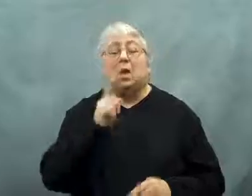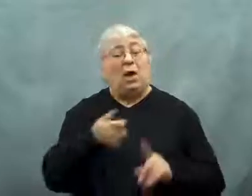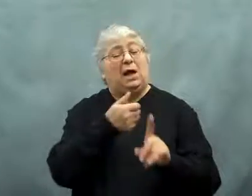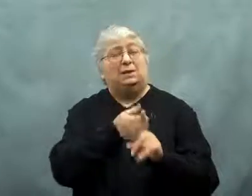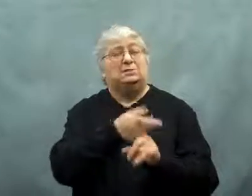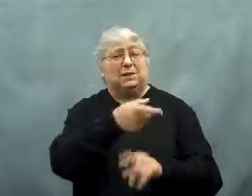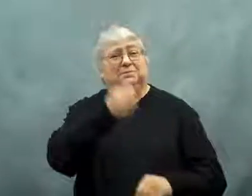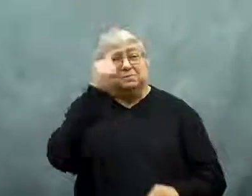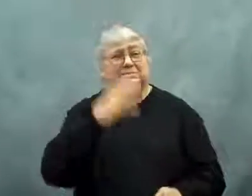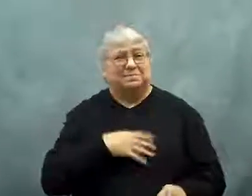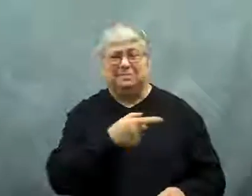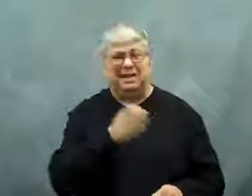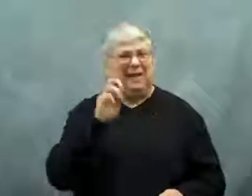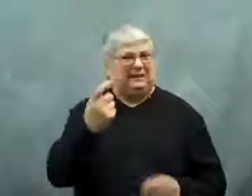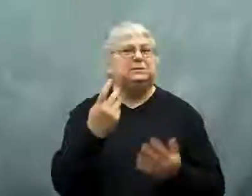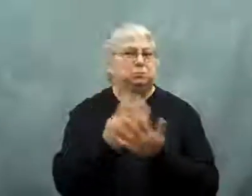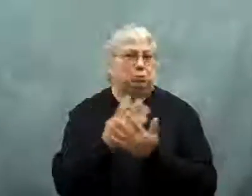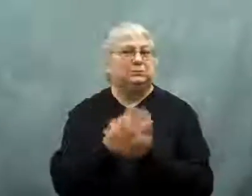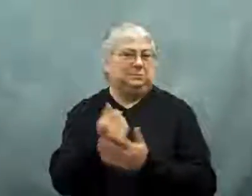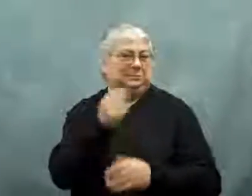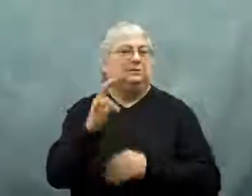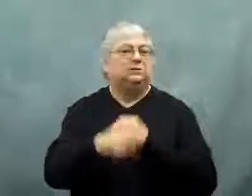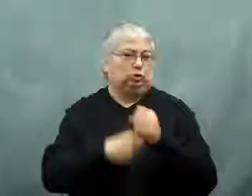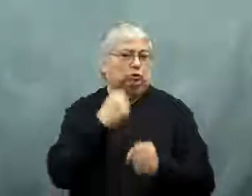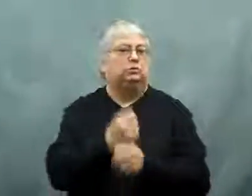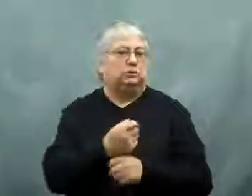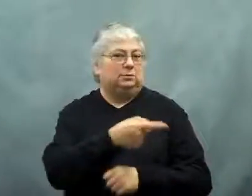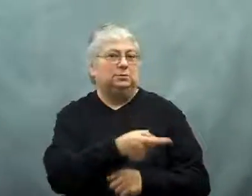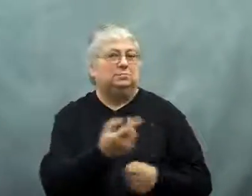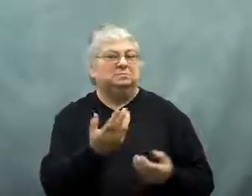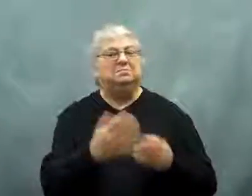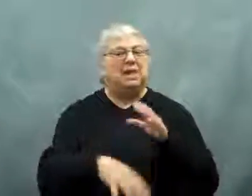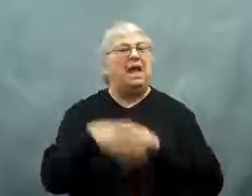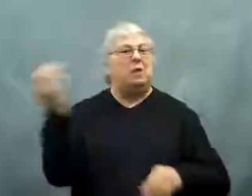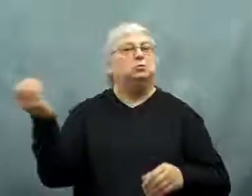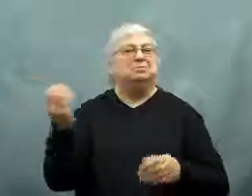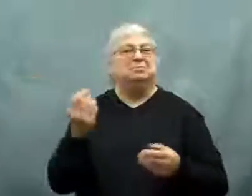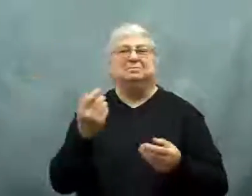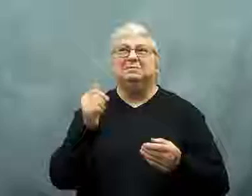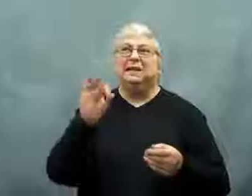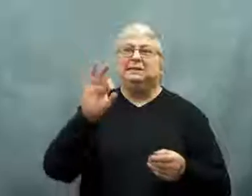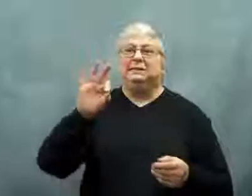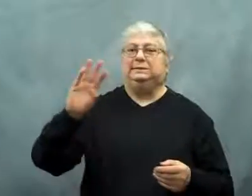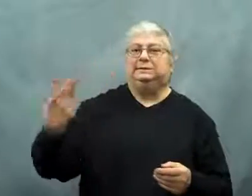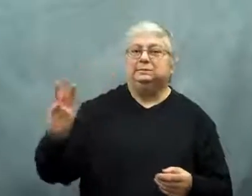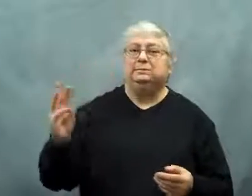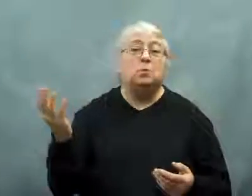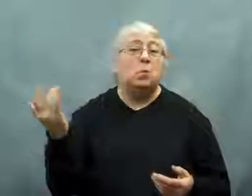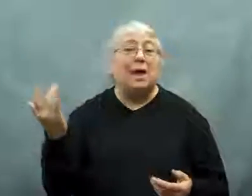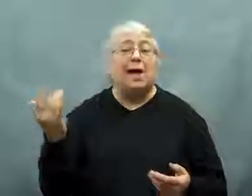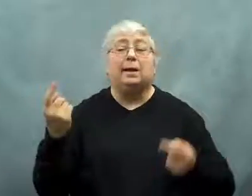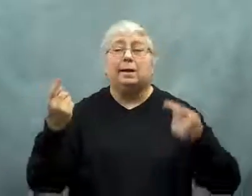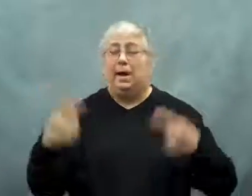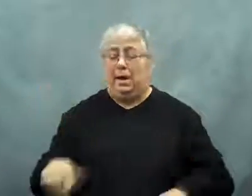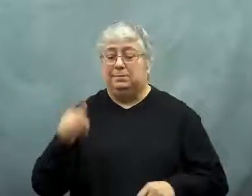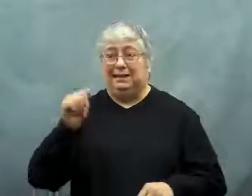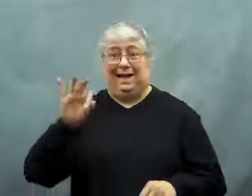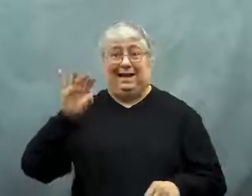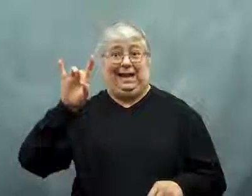He had served a 17 year prison term, and was released in 1996.